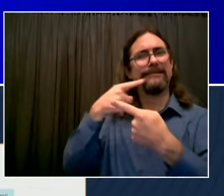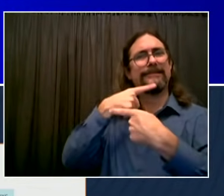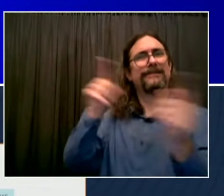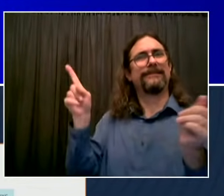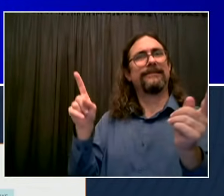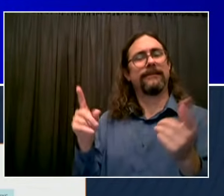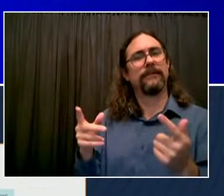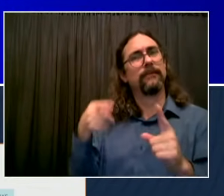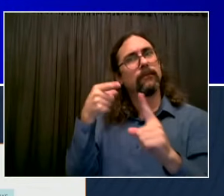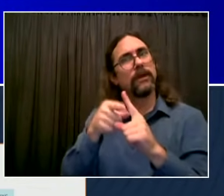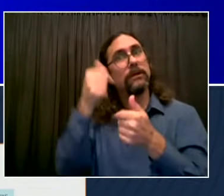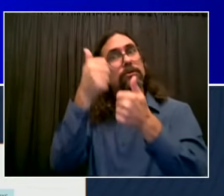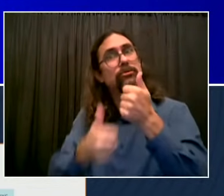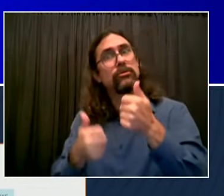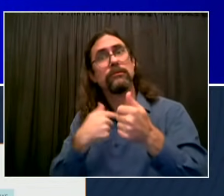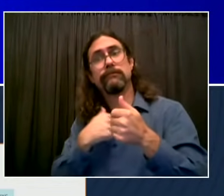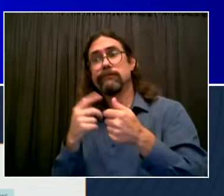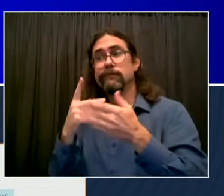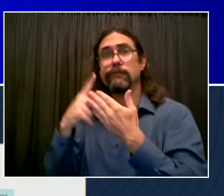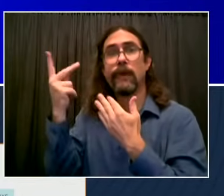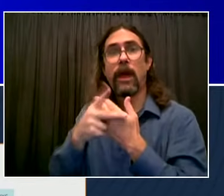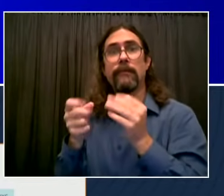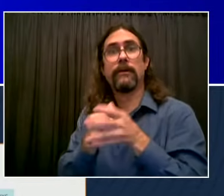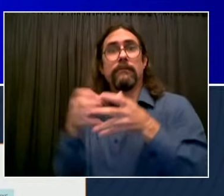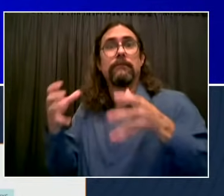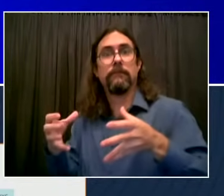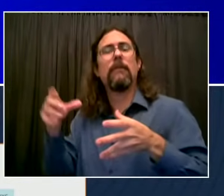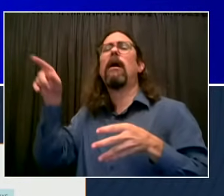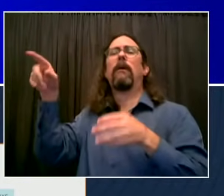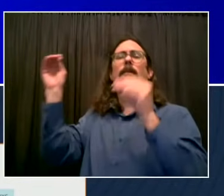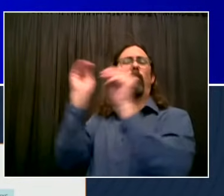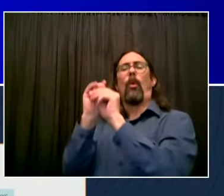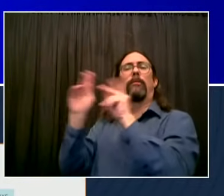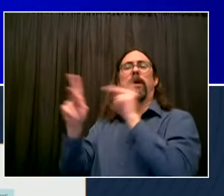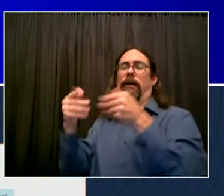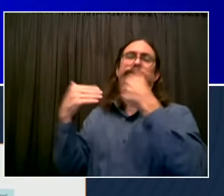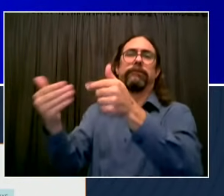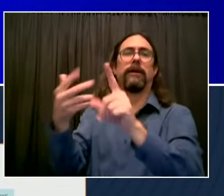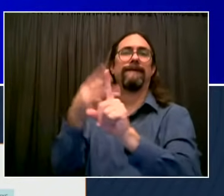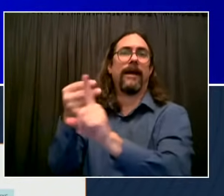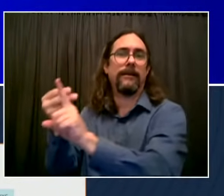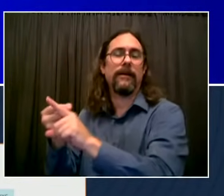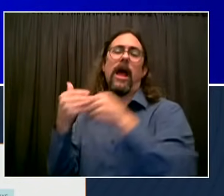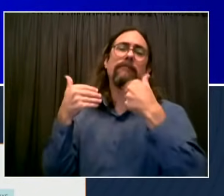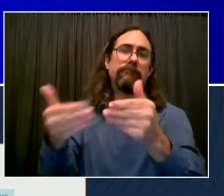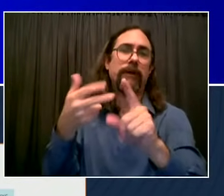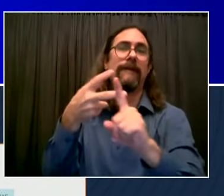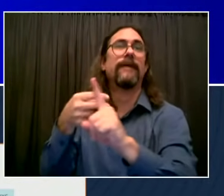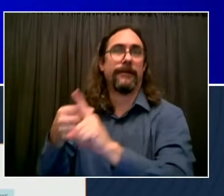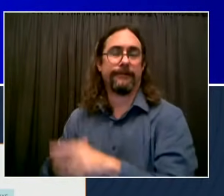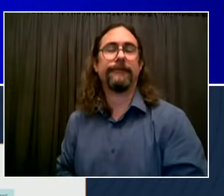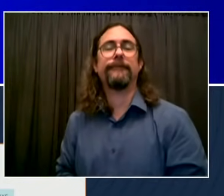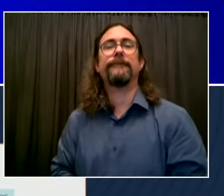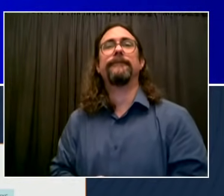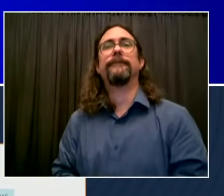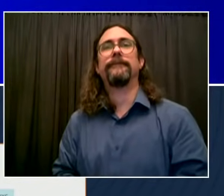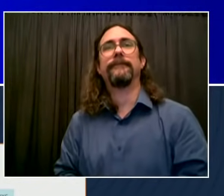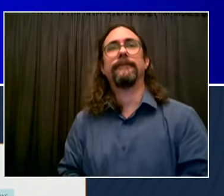SO HUNDREDS OF THOUSANDS MORE DOSEST HAT HAPPENED BECAUSE OF INCENTIV AESND MANDATES AT THE■ç RIGHT TIME, THE RIGHT AYW TATH